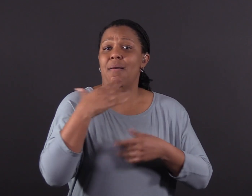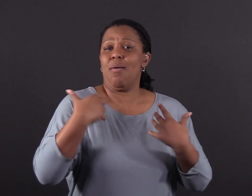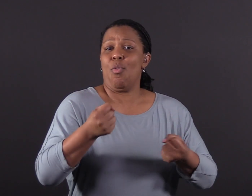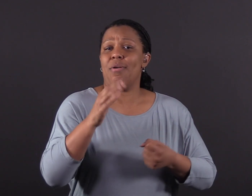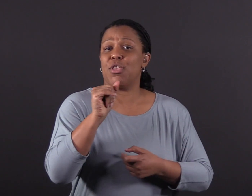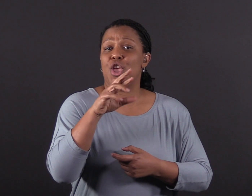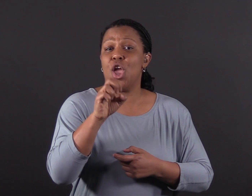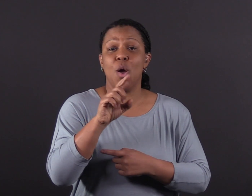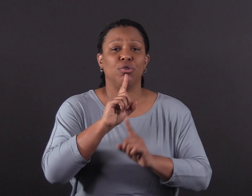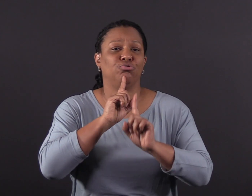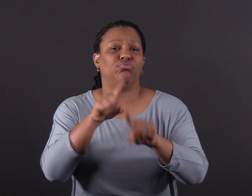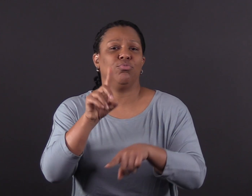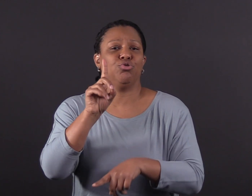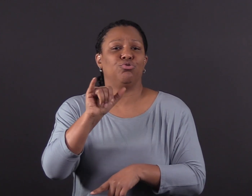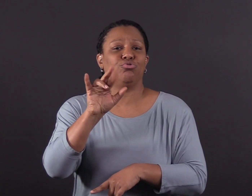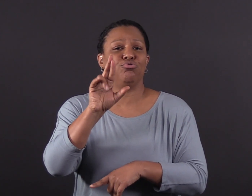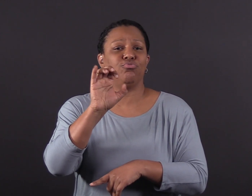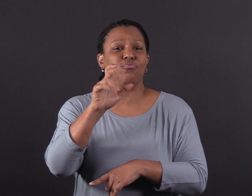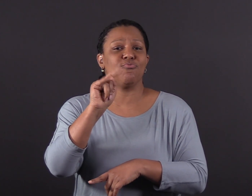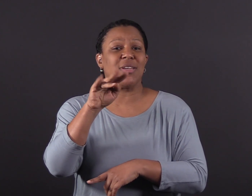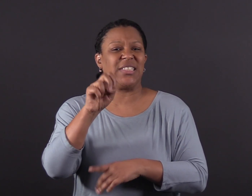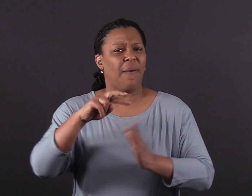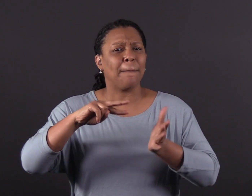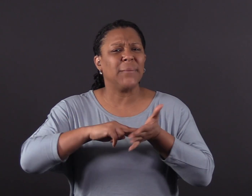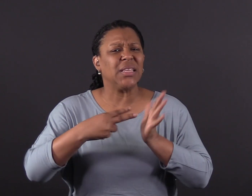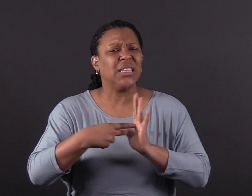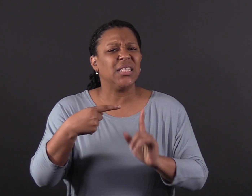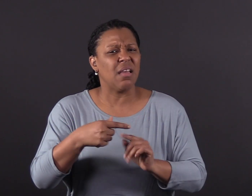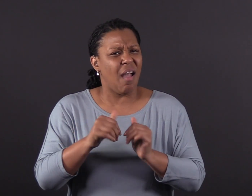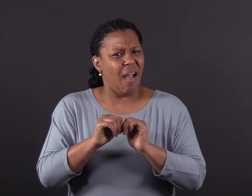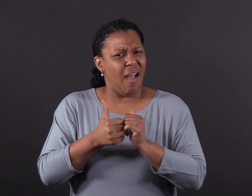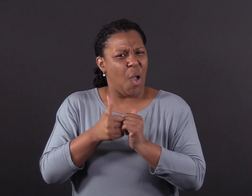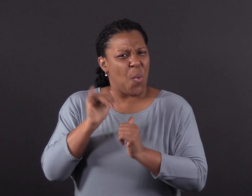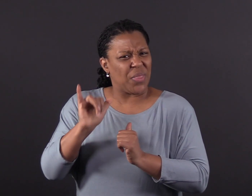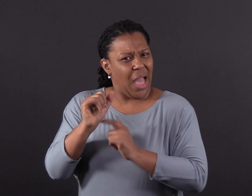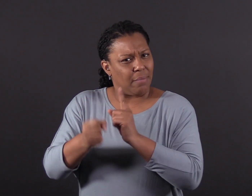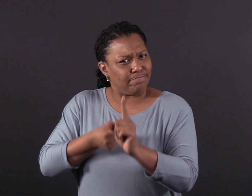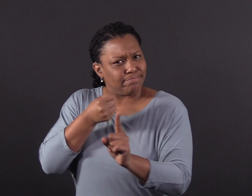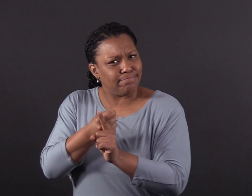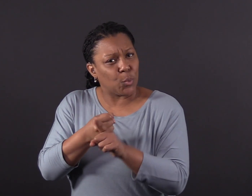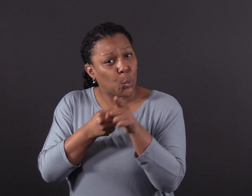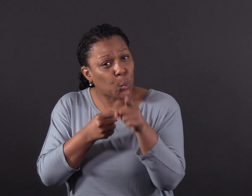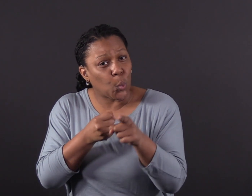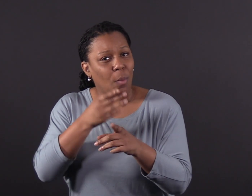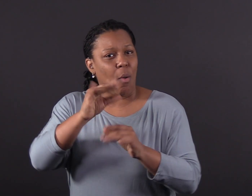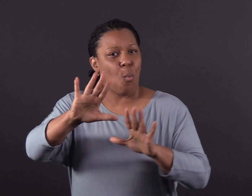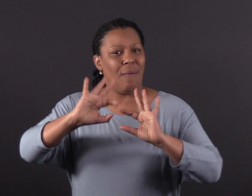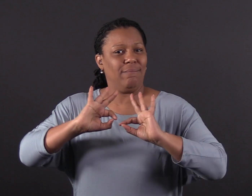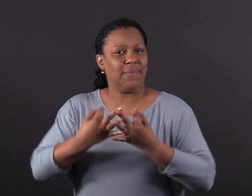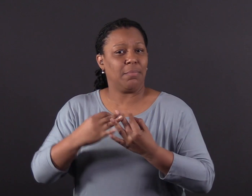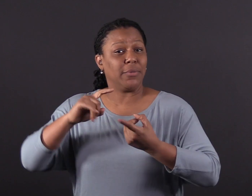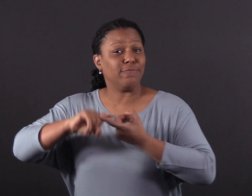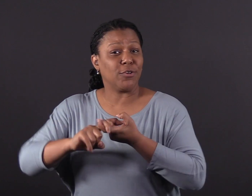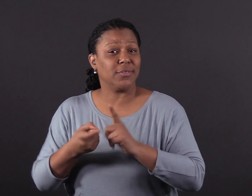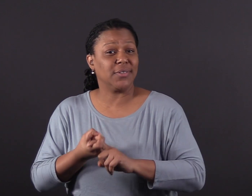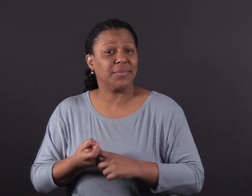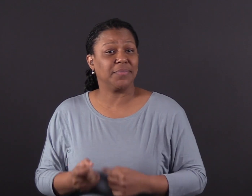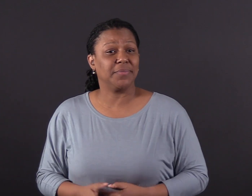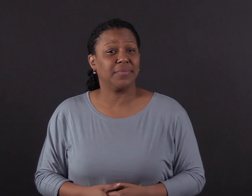means and how that may impact you and your family and friends.